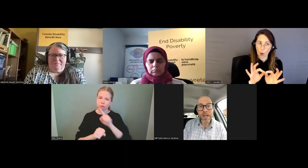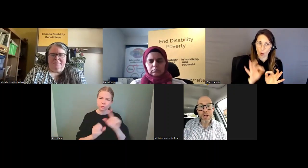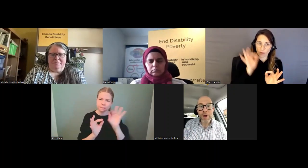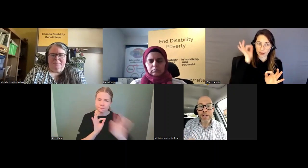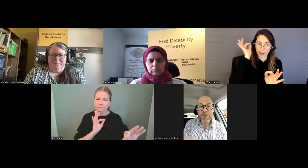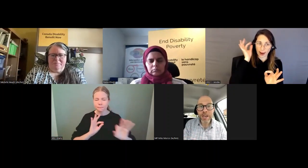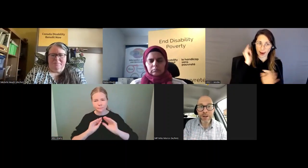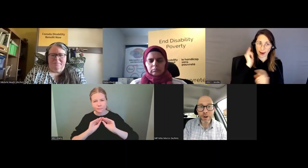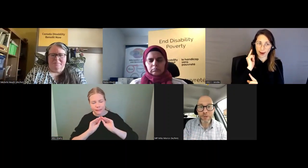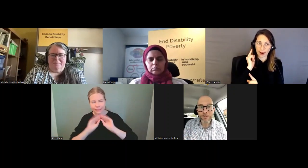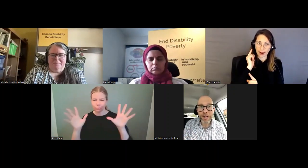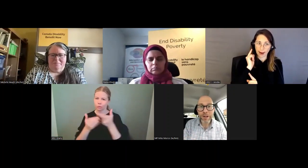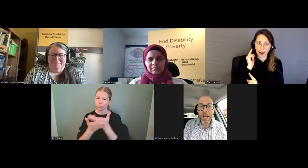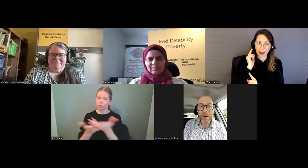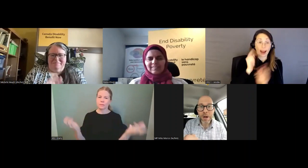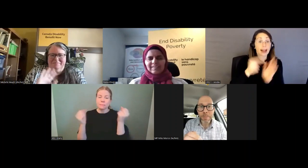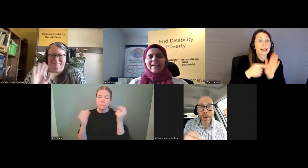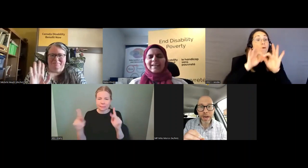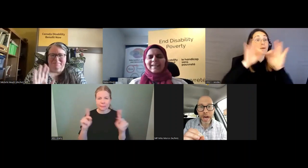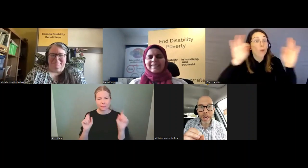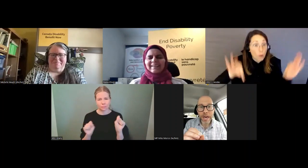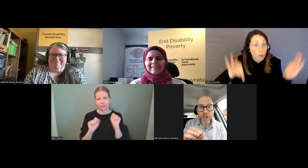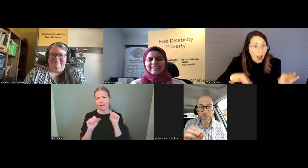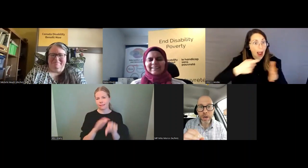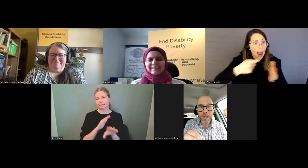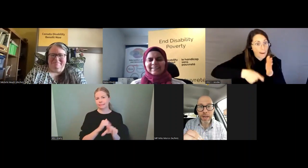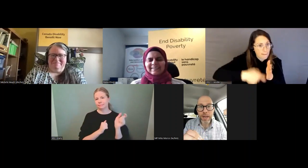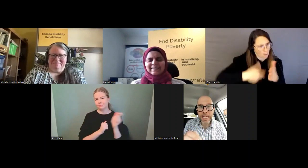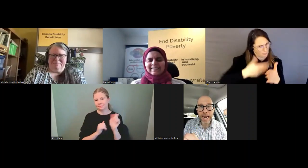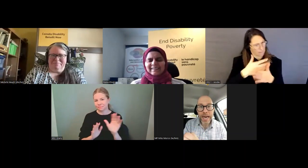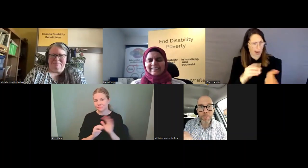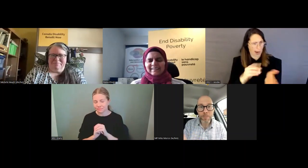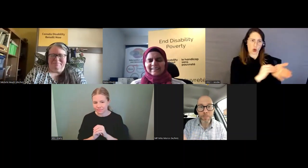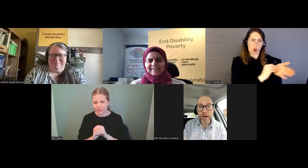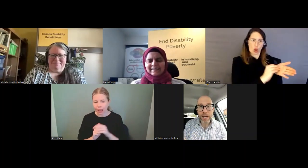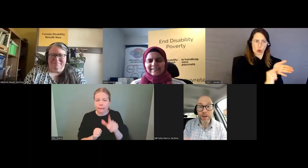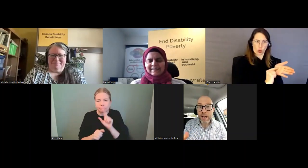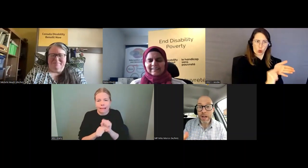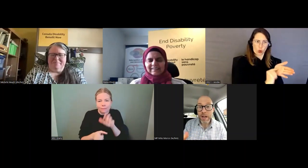SO I DO NEED TO GO FOR REAL NOW, BUT I JUST WANT TO SAY HOW IMPORTANT IT IS TO HAVE A